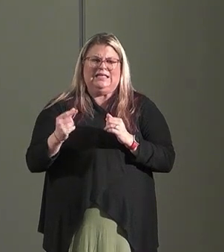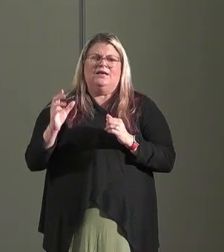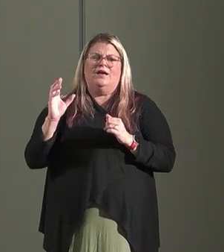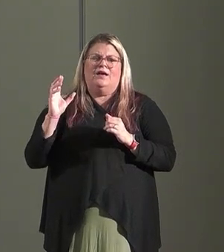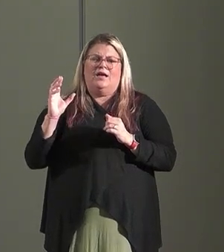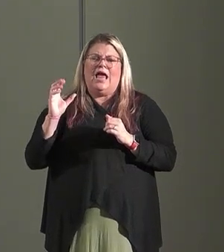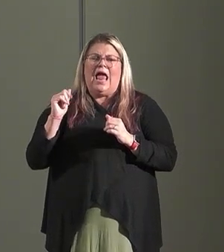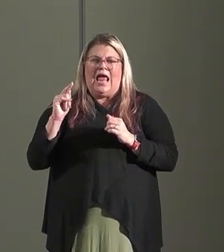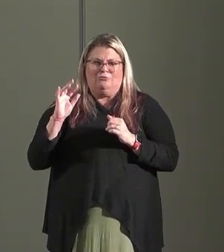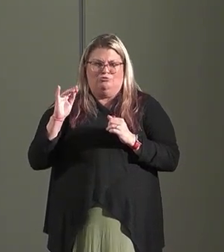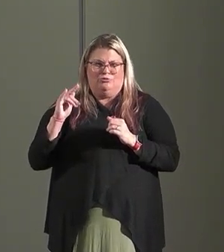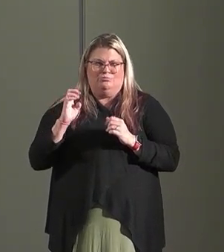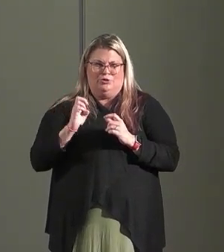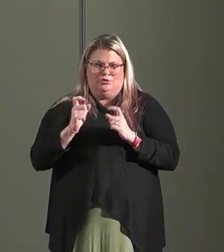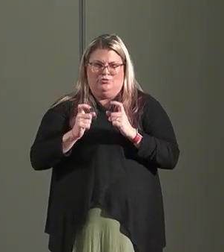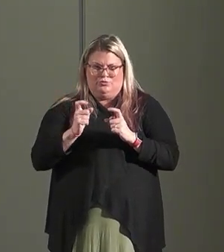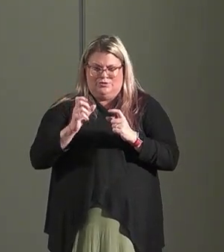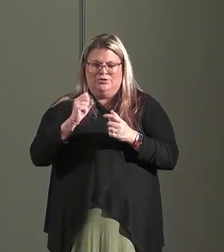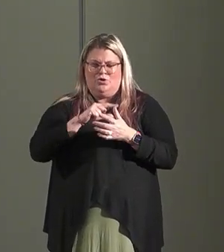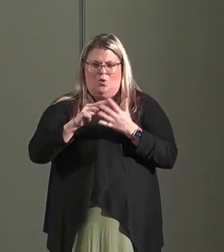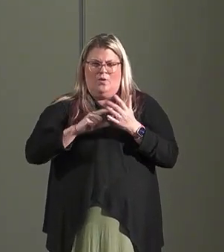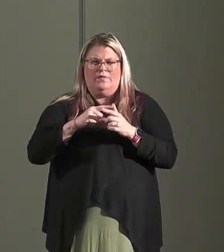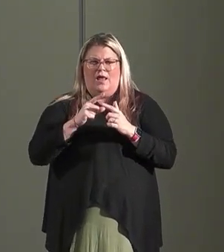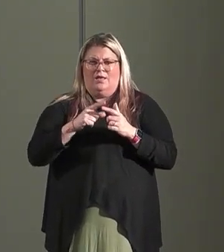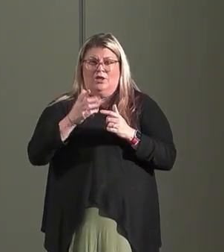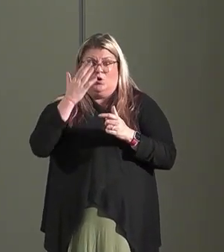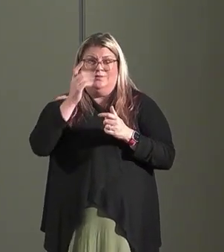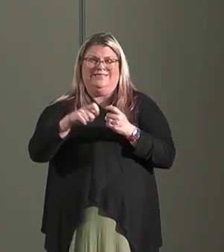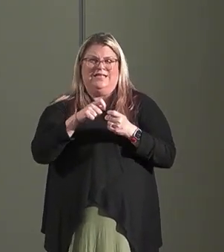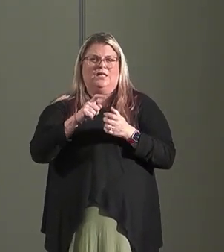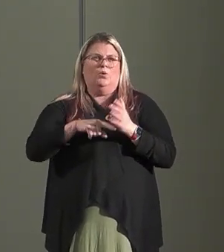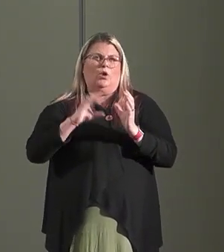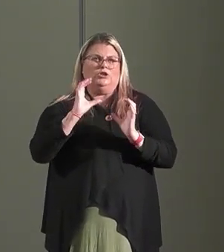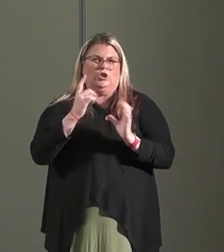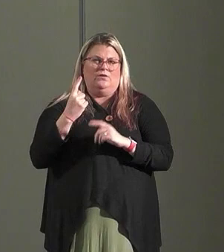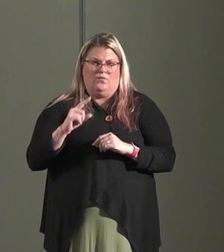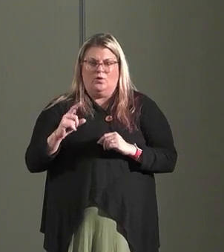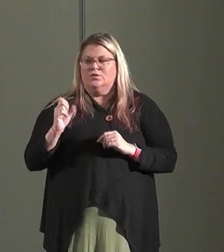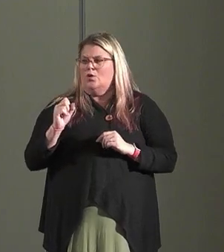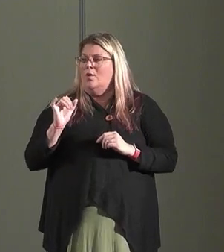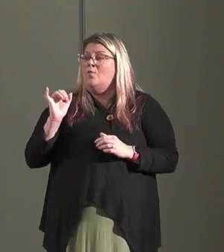tag and that is what we looked for? >> MIKE: That part is interesting we